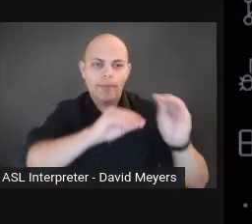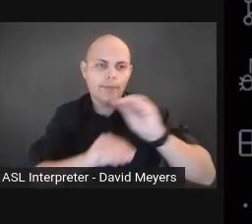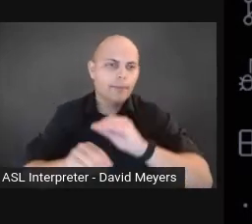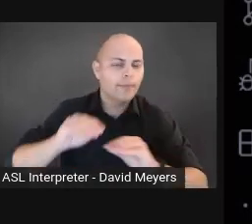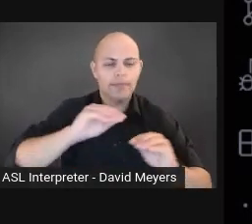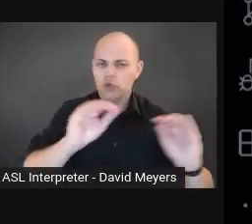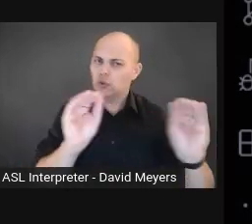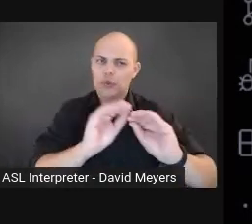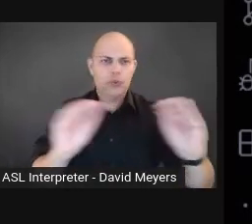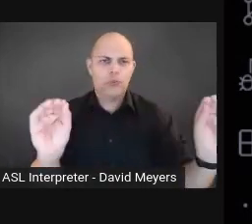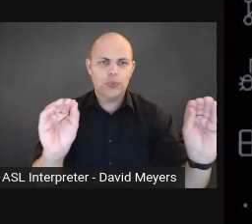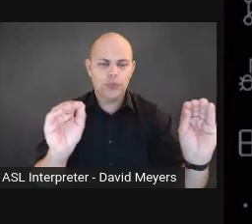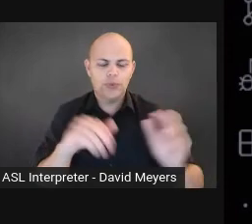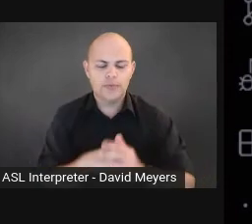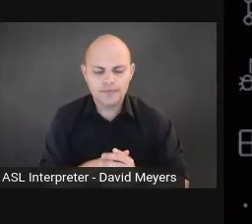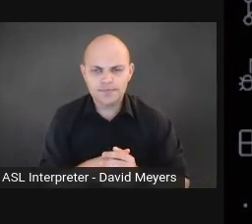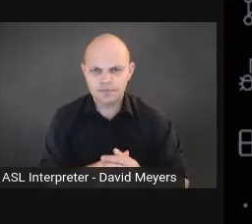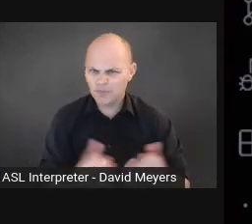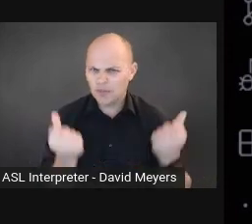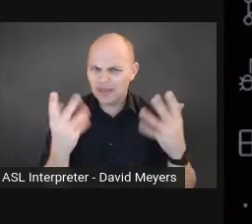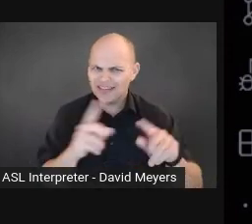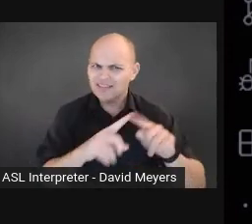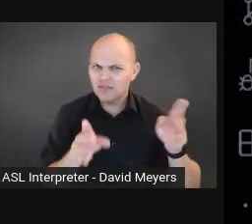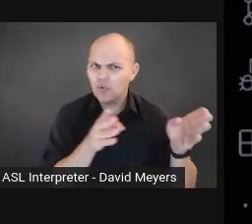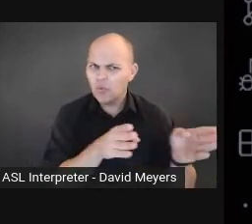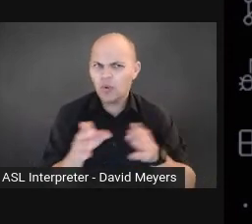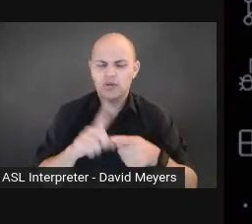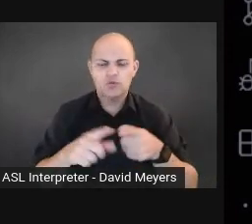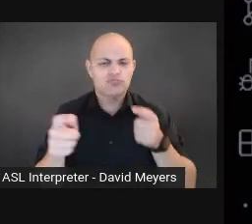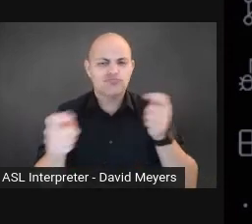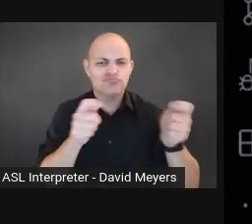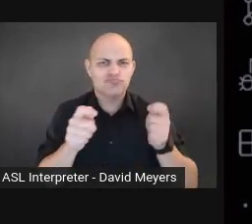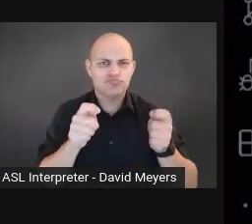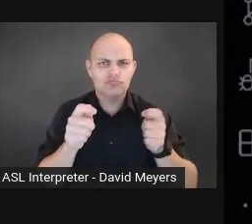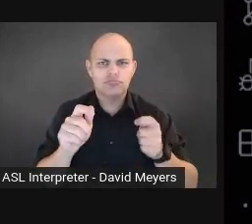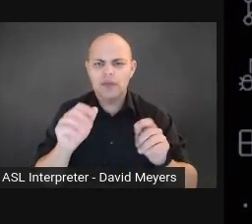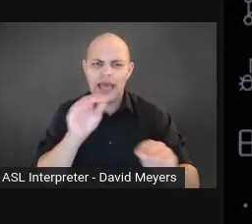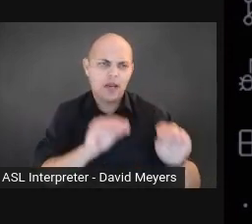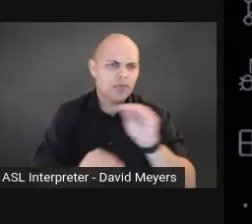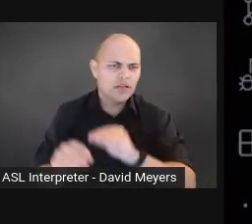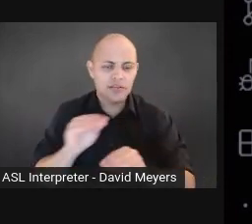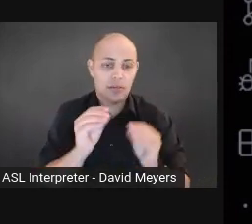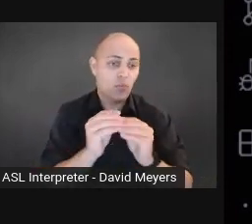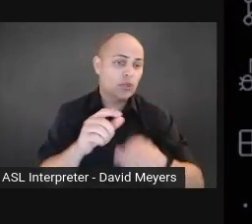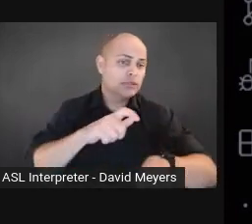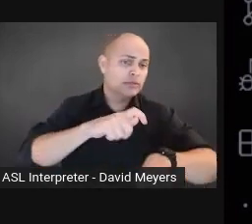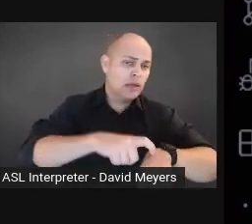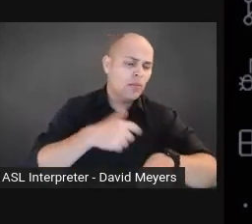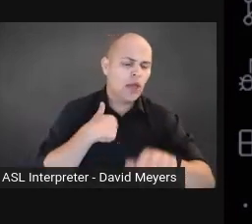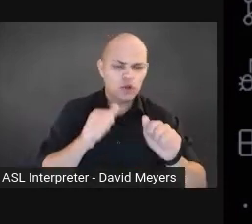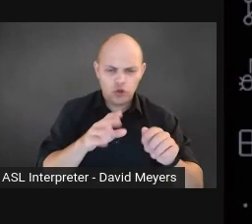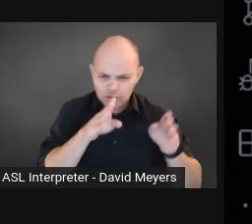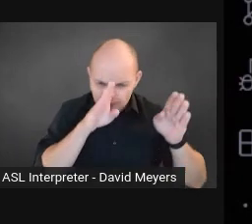There’s a lot of different ways to handle the animations. If I were to take a little bit more time, I probably would get some keyframes and get some roll-up effects